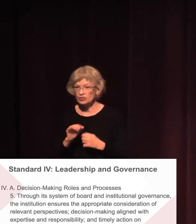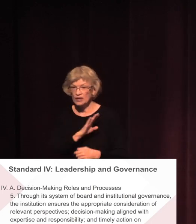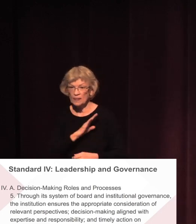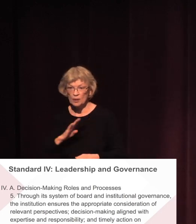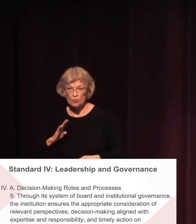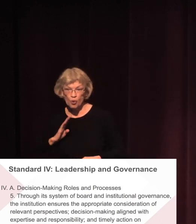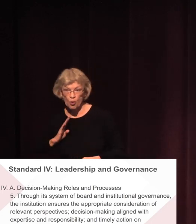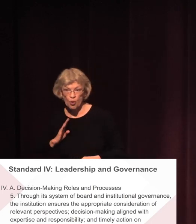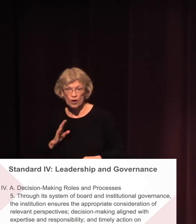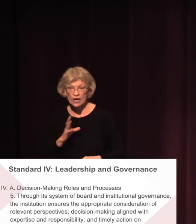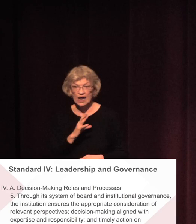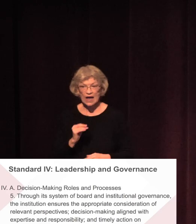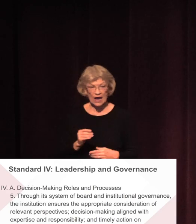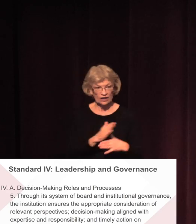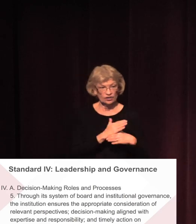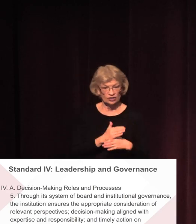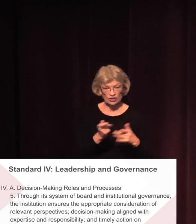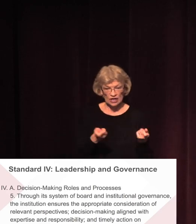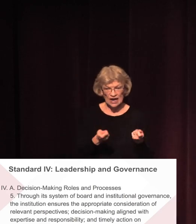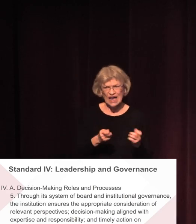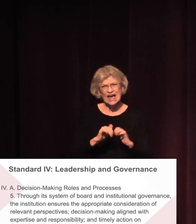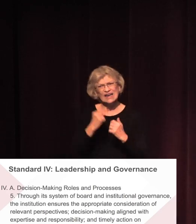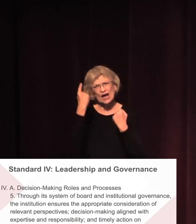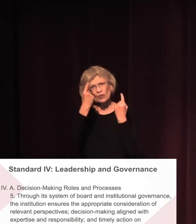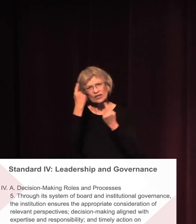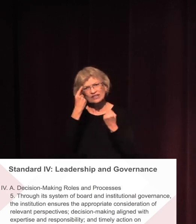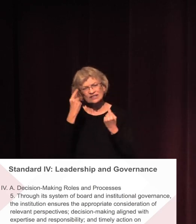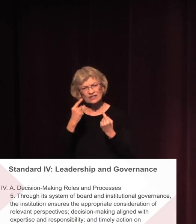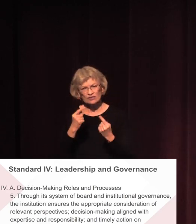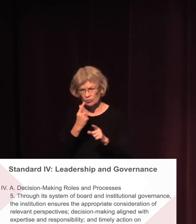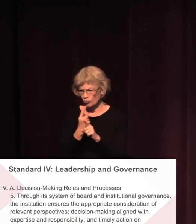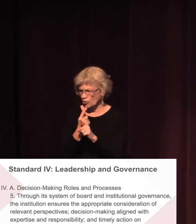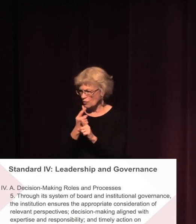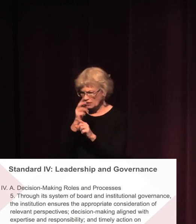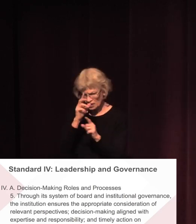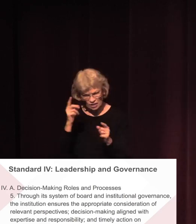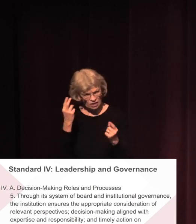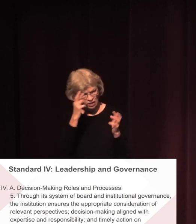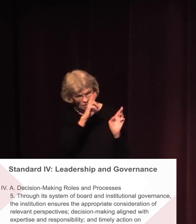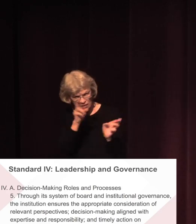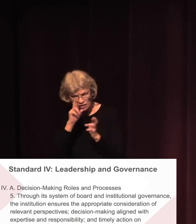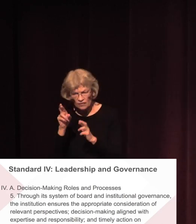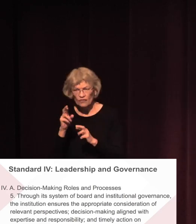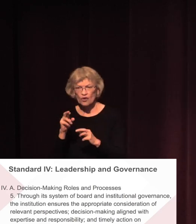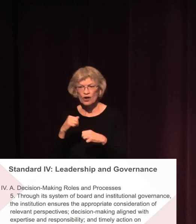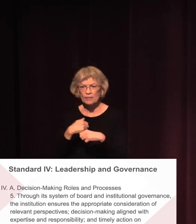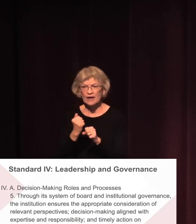Standard four A(5) talks about the system we need to have between our board and the